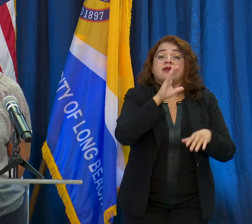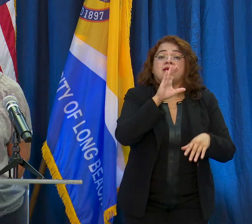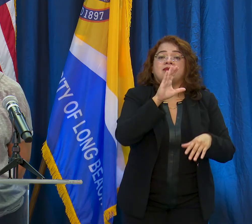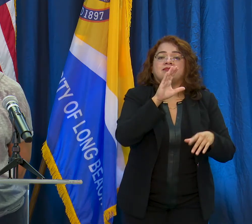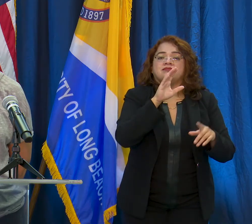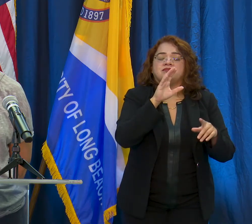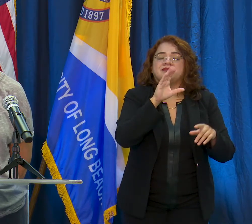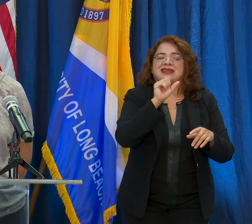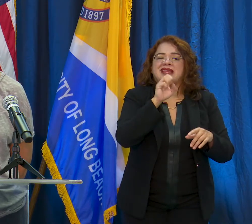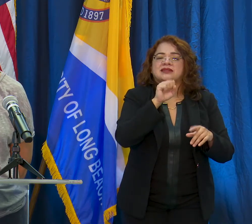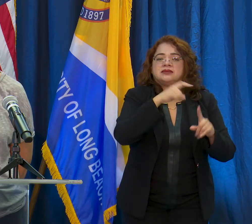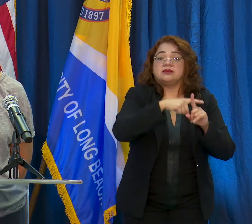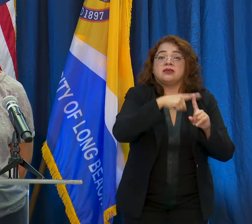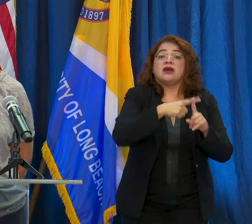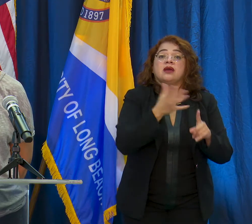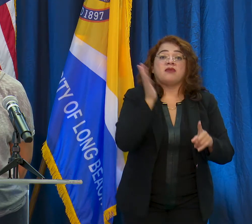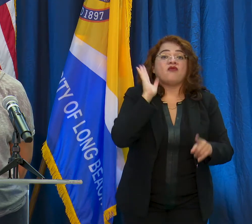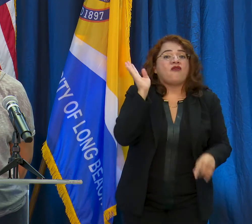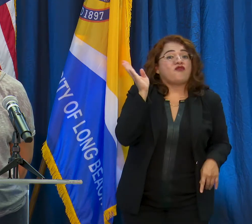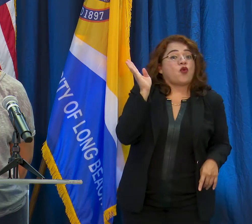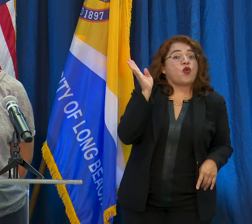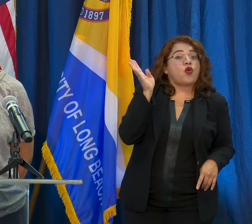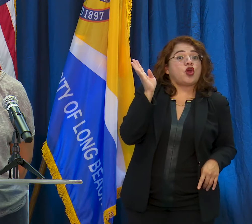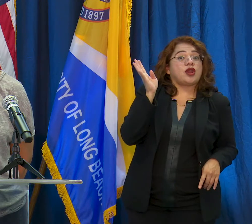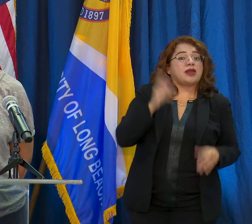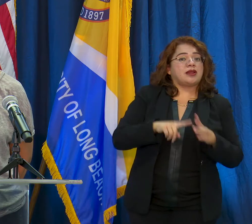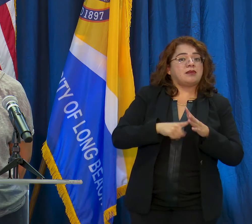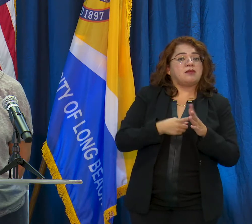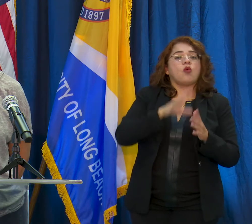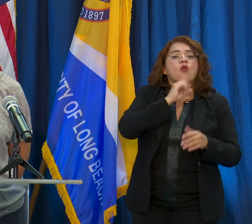used to be in the 40s in the beginning of May,